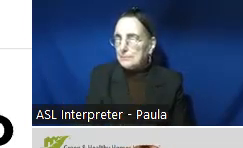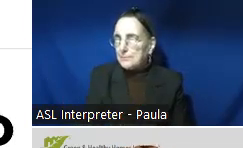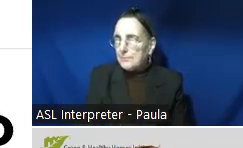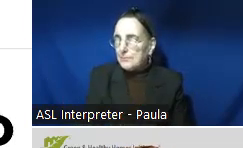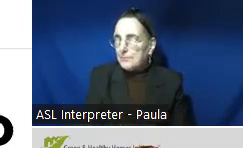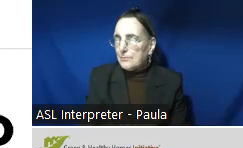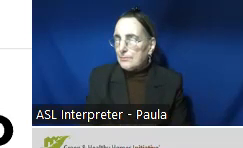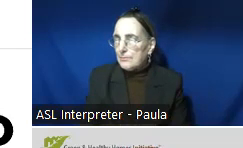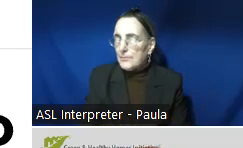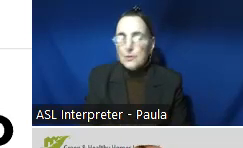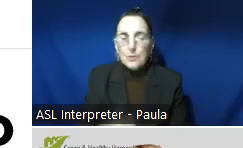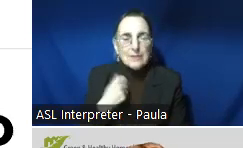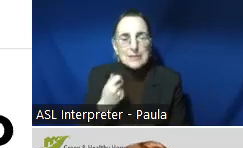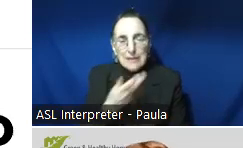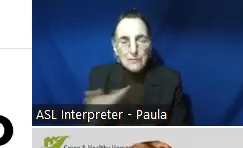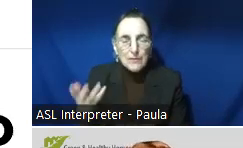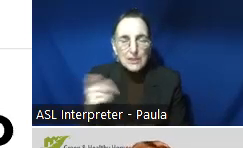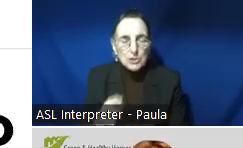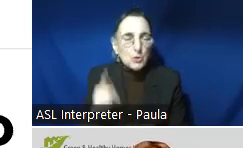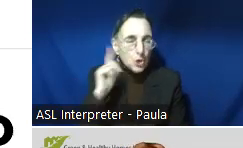We have a number of other things you heard the previous presenter that I